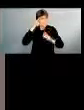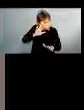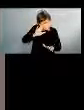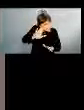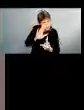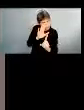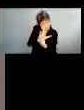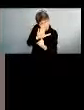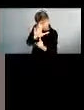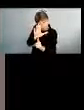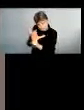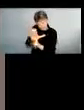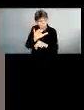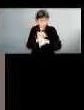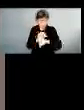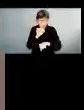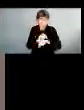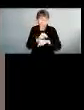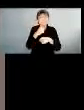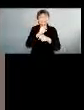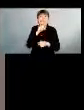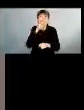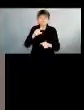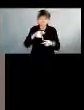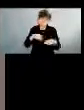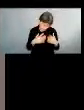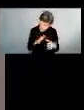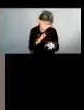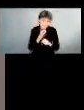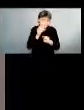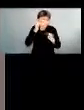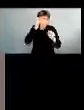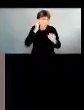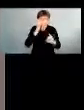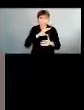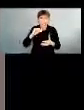Ensure that you’ve provided enough information and context for the assessors to draw these